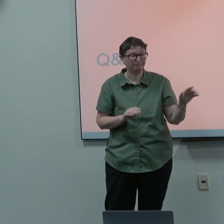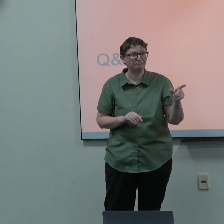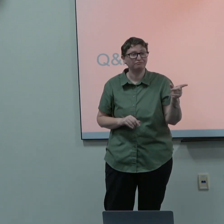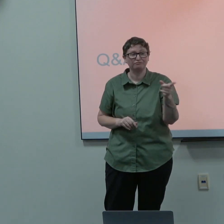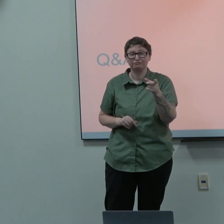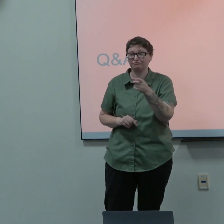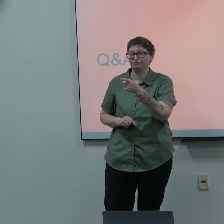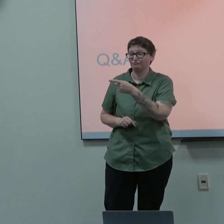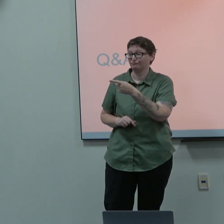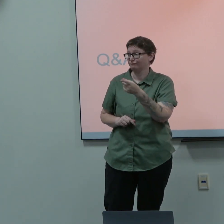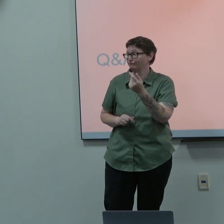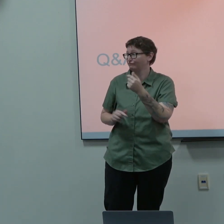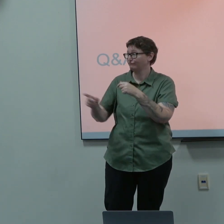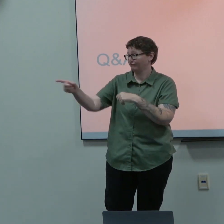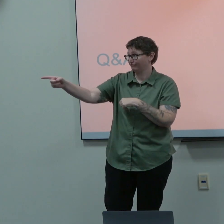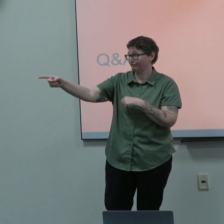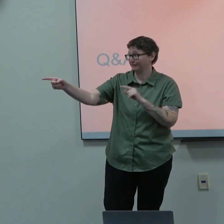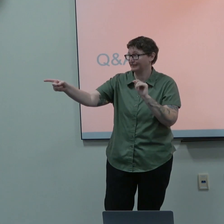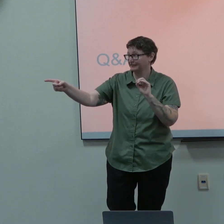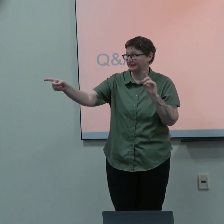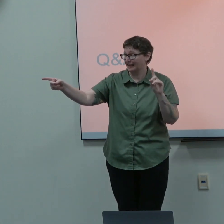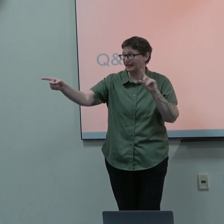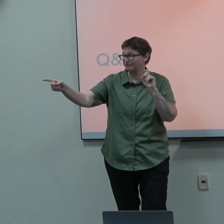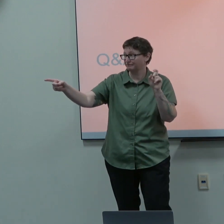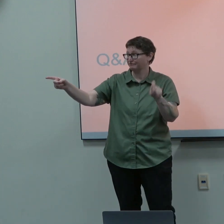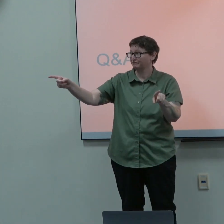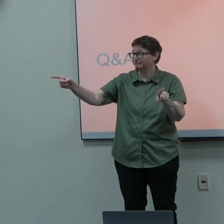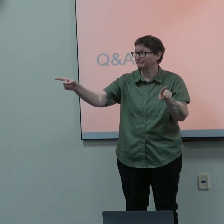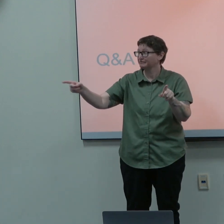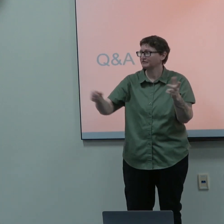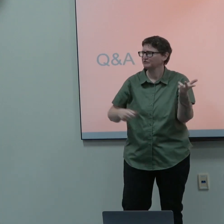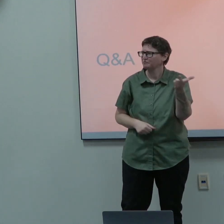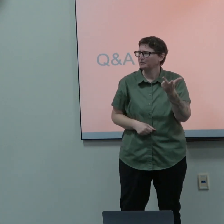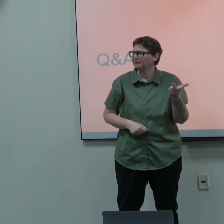Britney, do you want to share your response? No? Okay. Todd has a question.